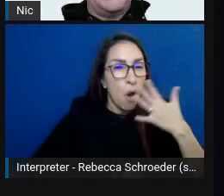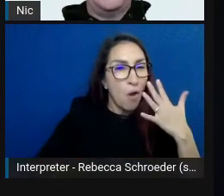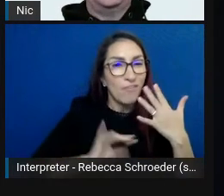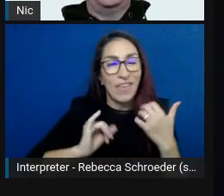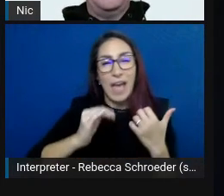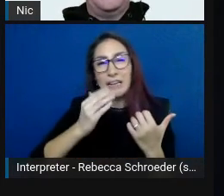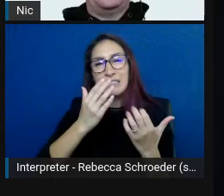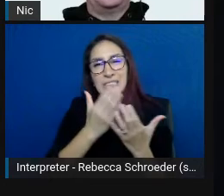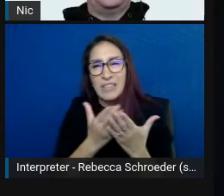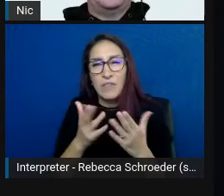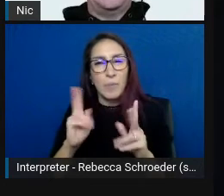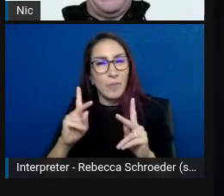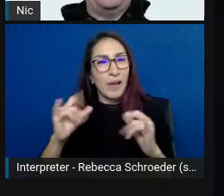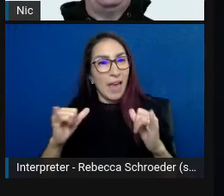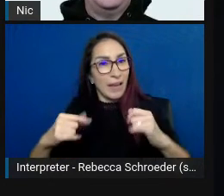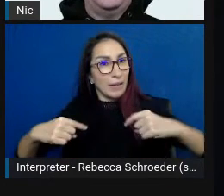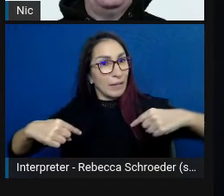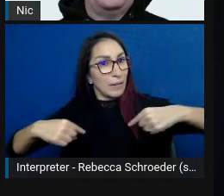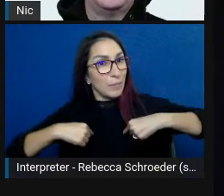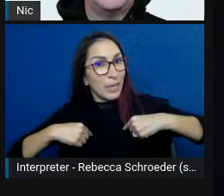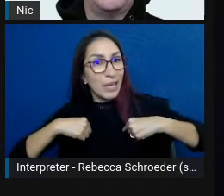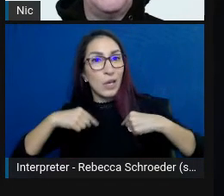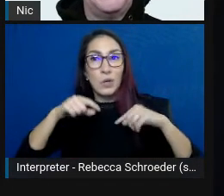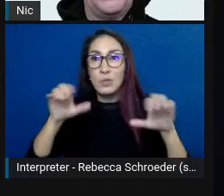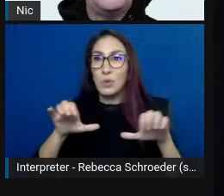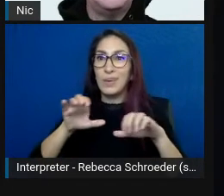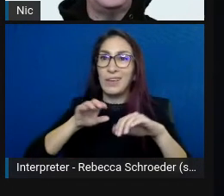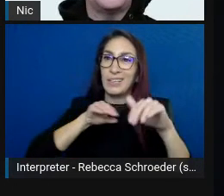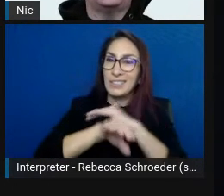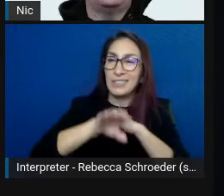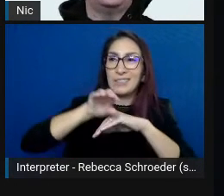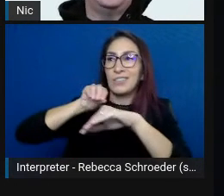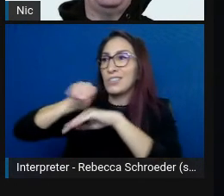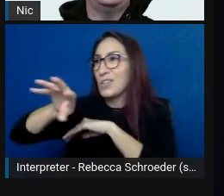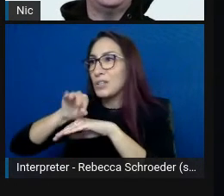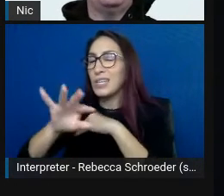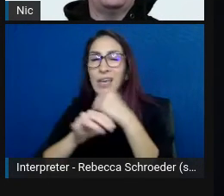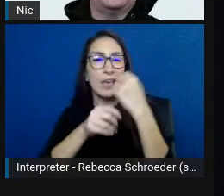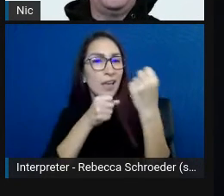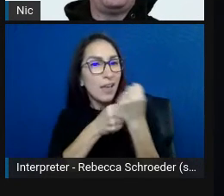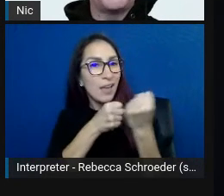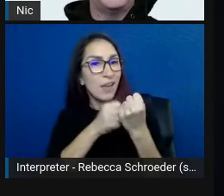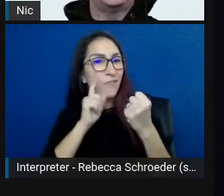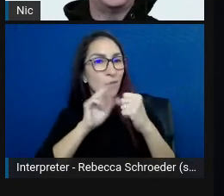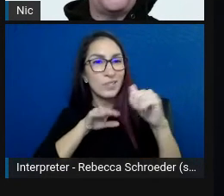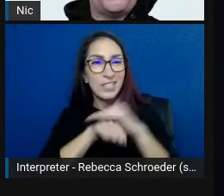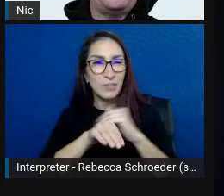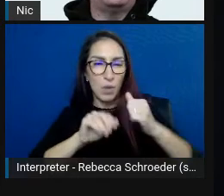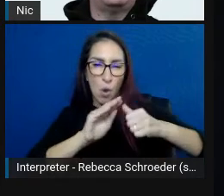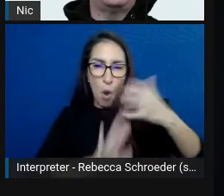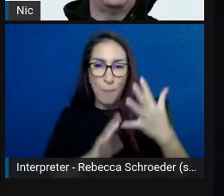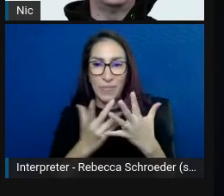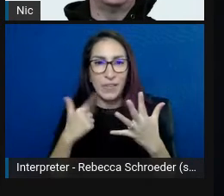accessibility consulting, advocating for accessibility, all these things we've been pushing for, it all flows